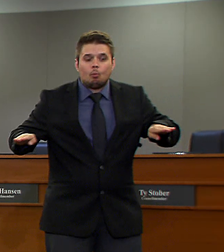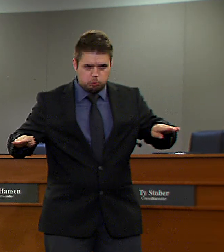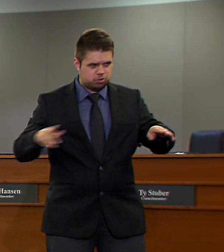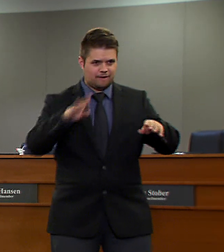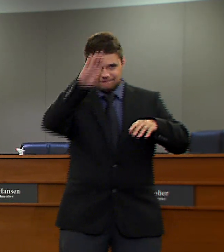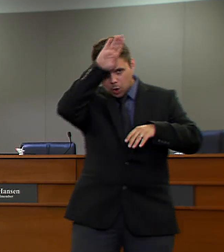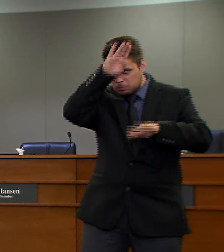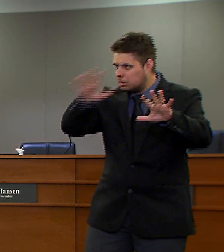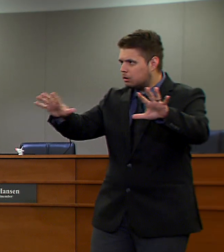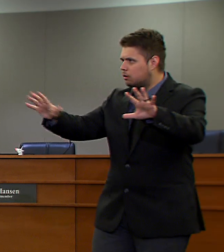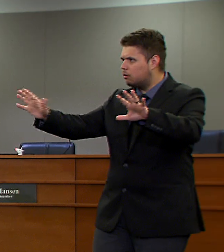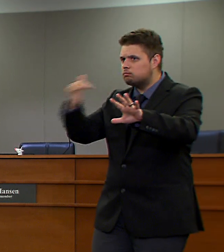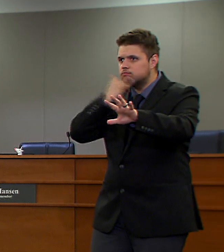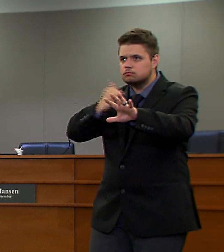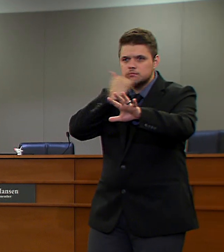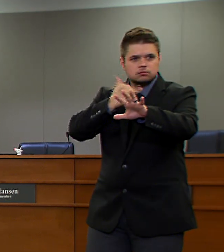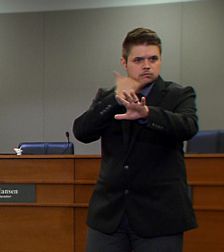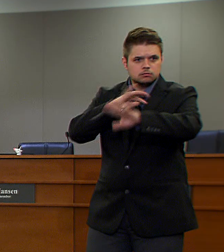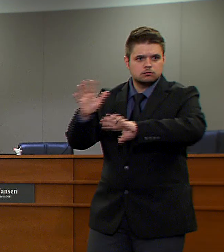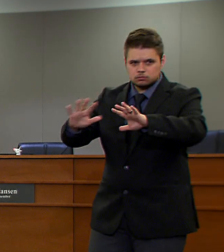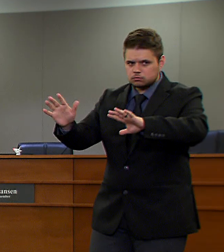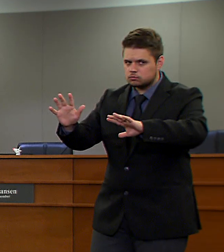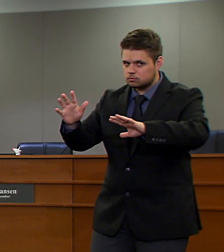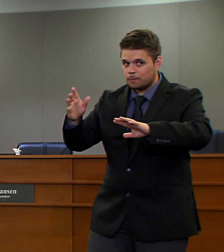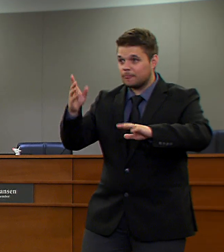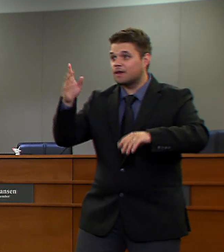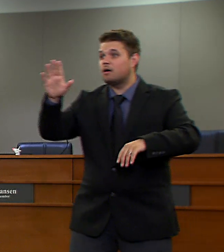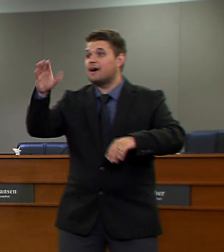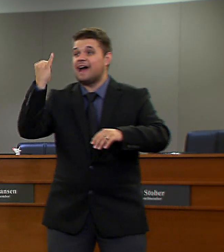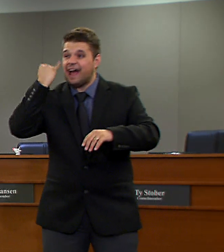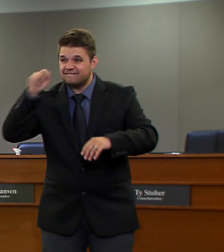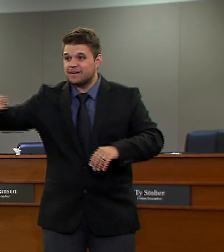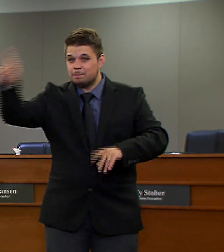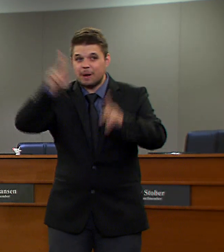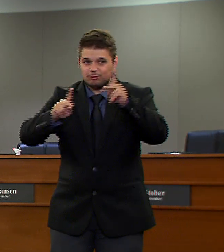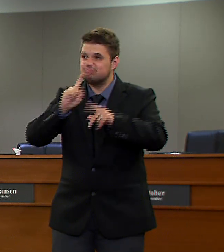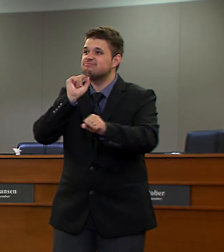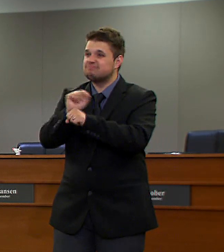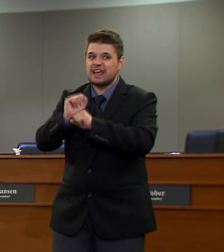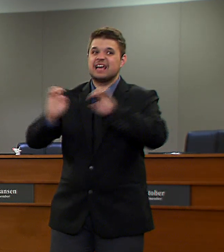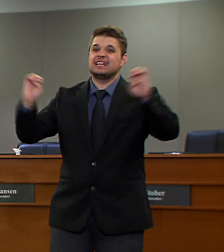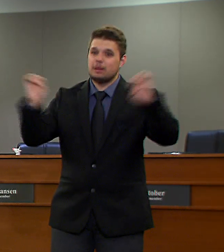are in need of emergency or medical care. Some people may be reluctant to